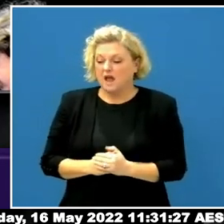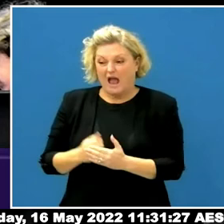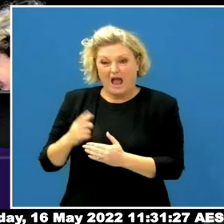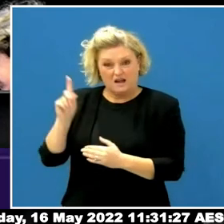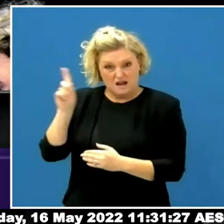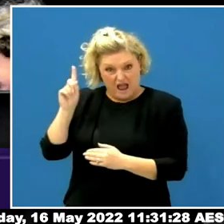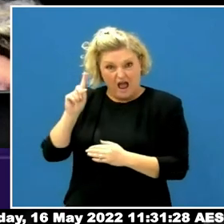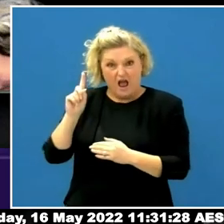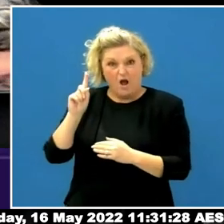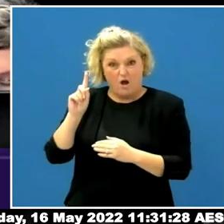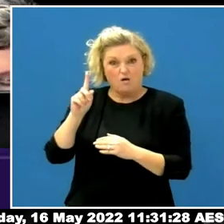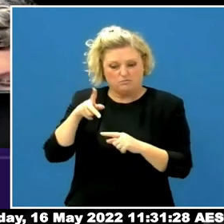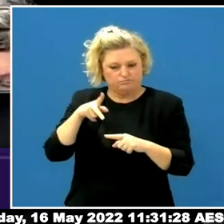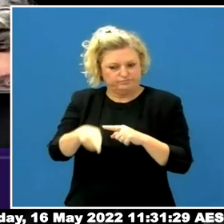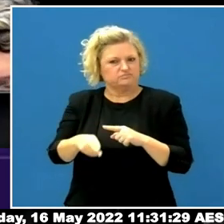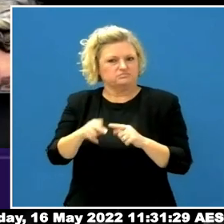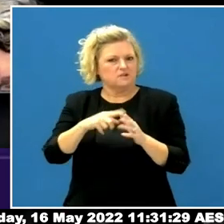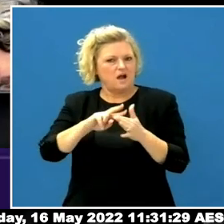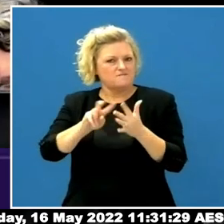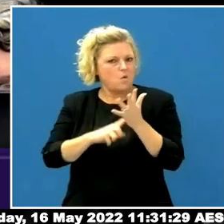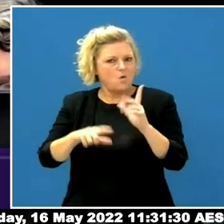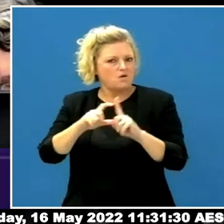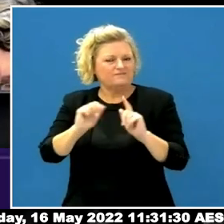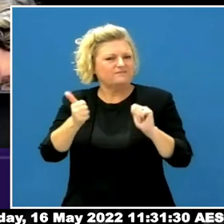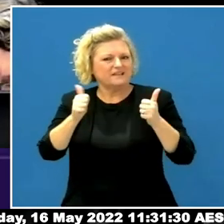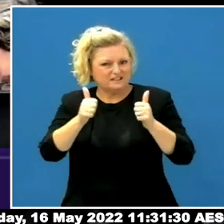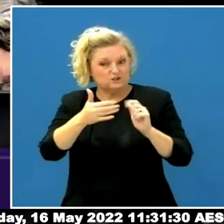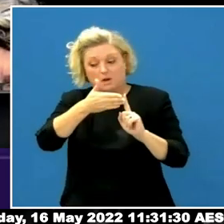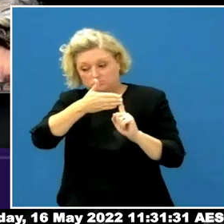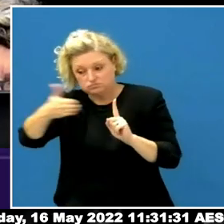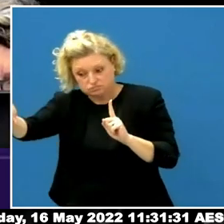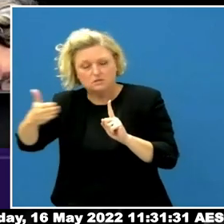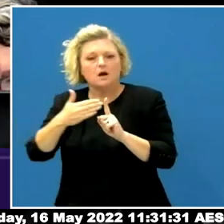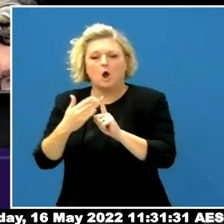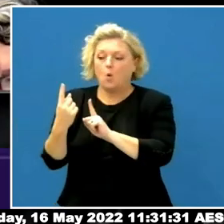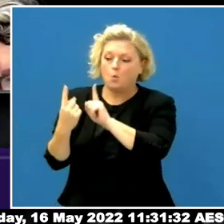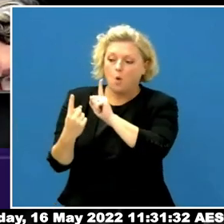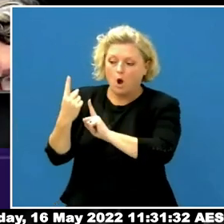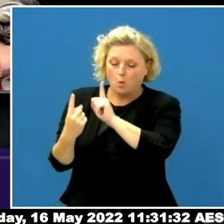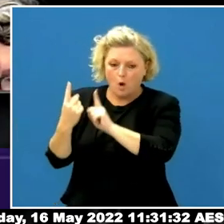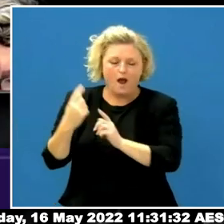Yes. MR FOGARTY: We'll come back to discuss that a little more later.